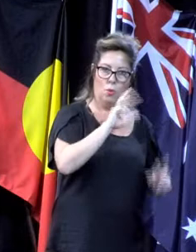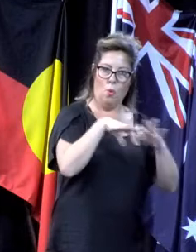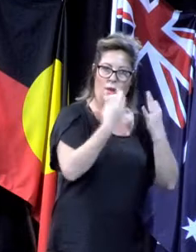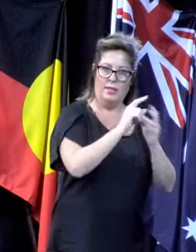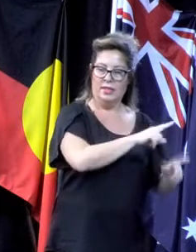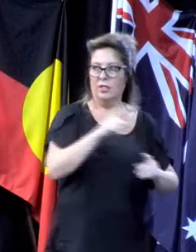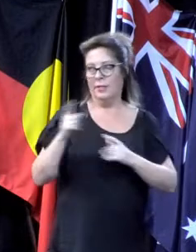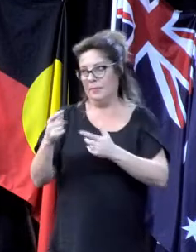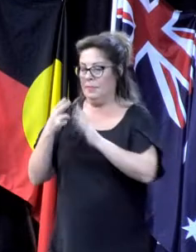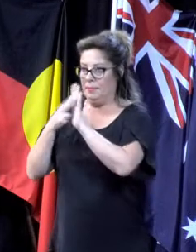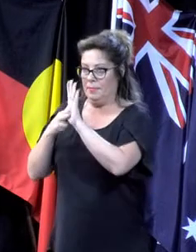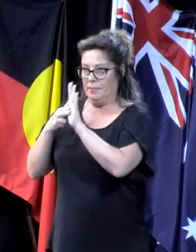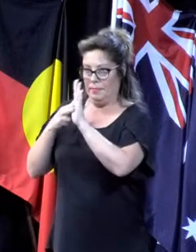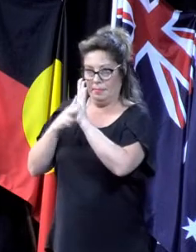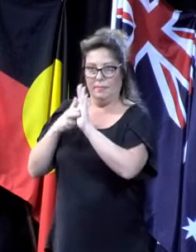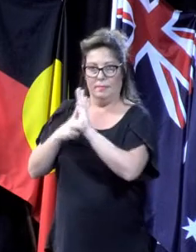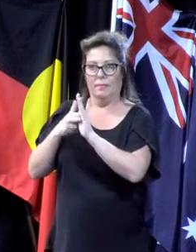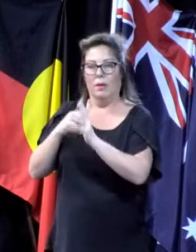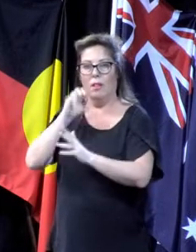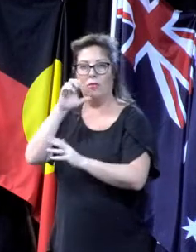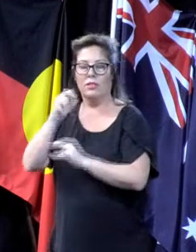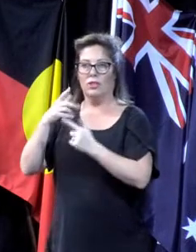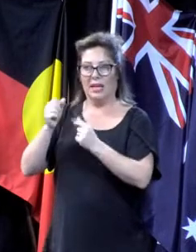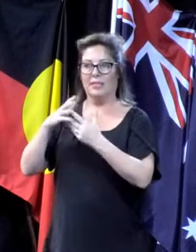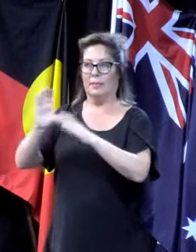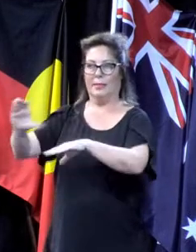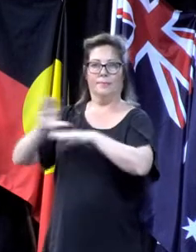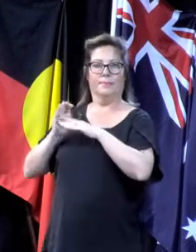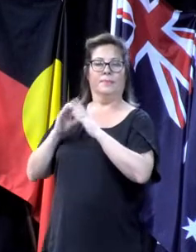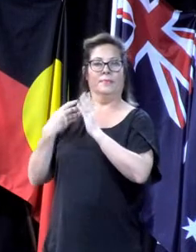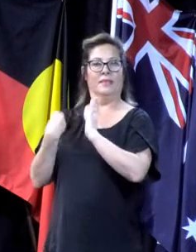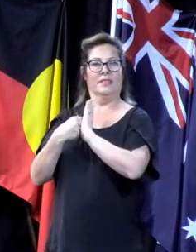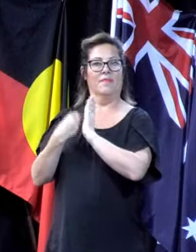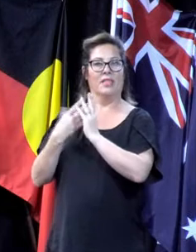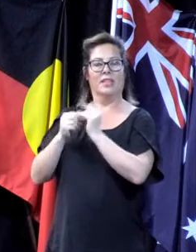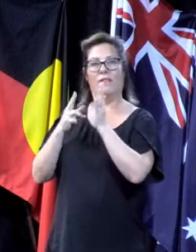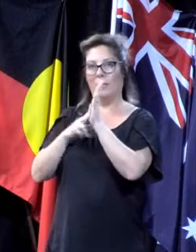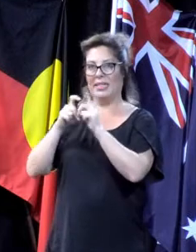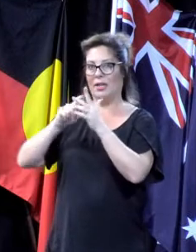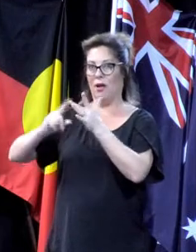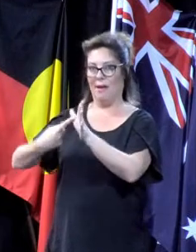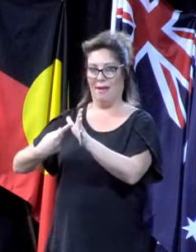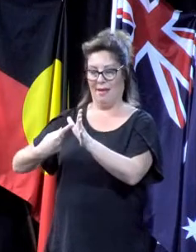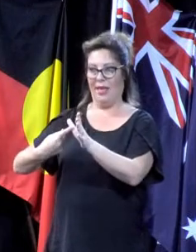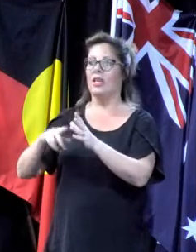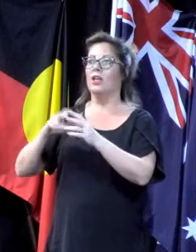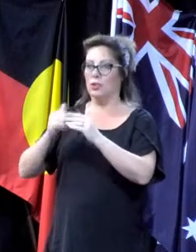with some funding from the NDIA to advance some collaboration and support for schools in South Australia